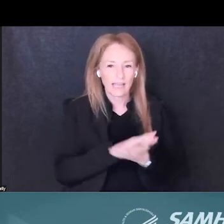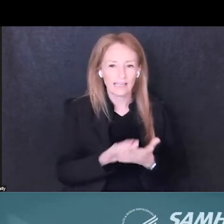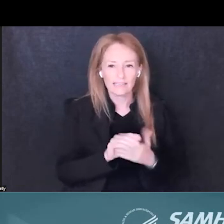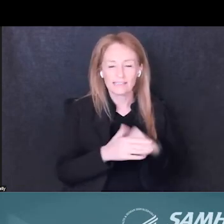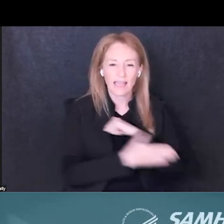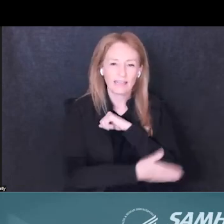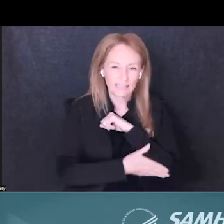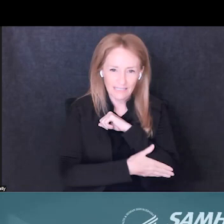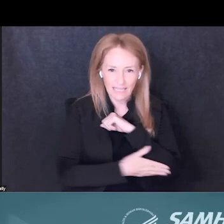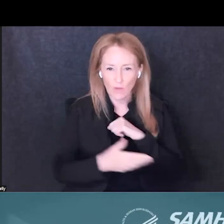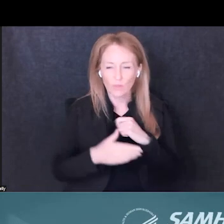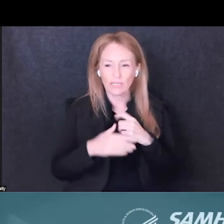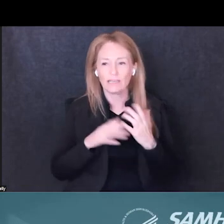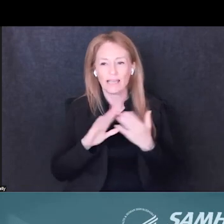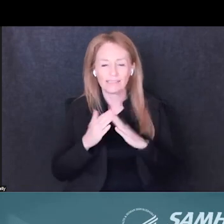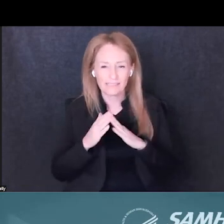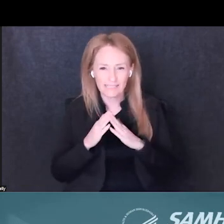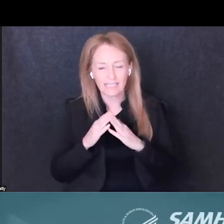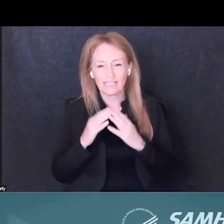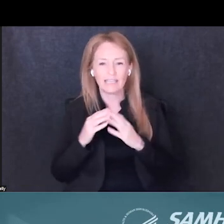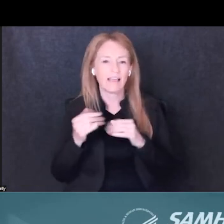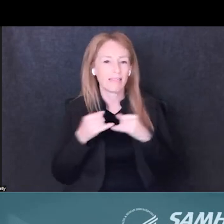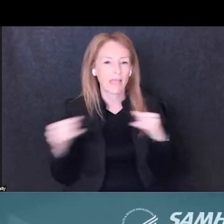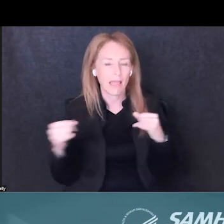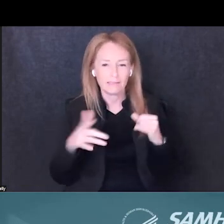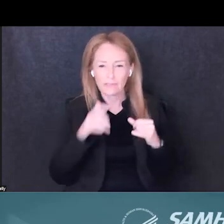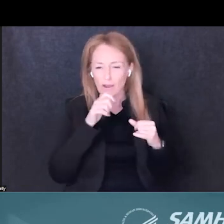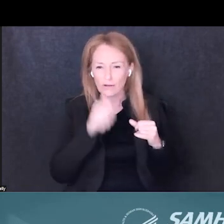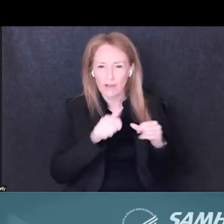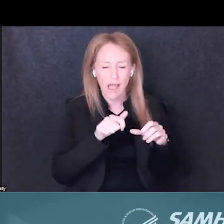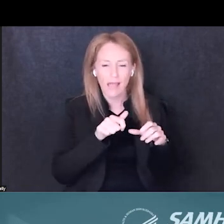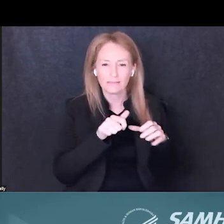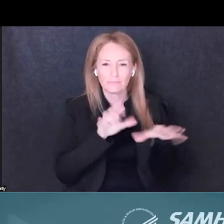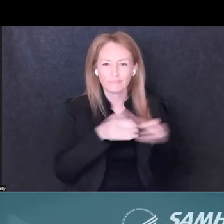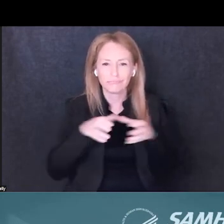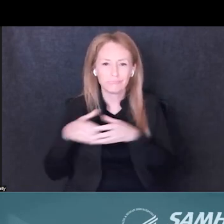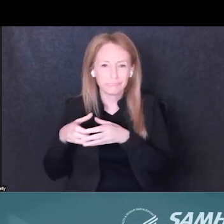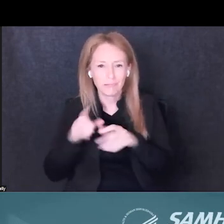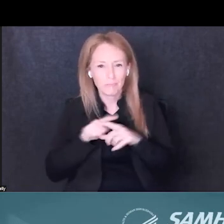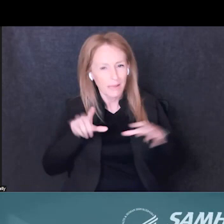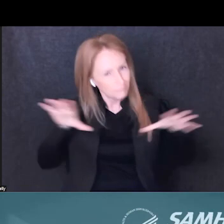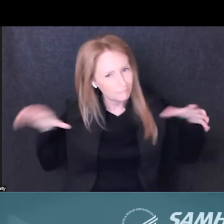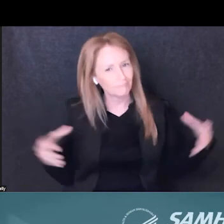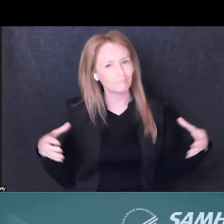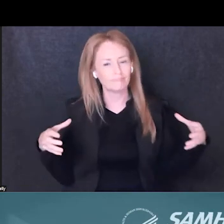I KNOW THIS IS NOT UNIQUE, BUT IT IS A FEAT TO BREAK DOWN